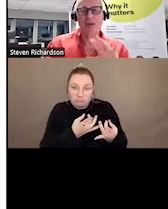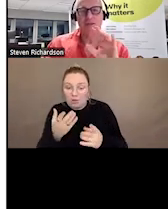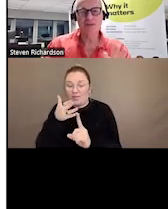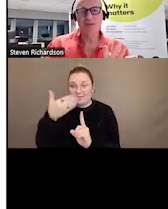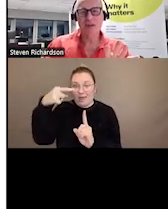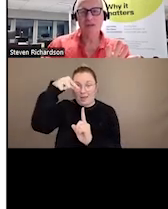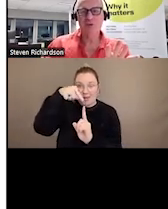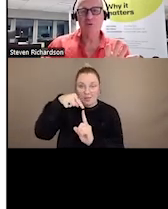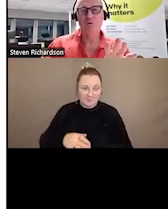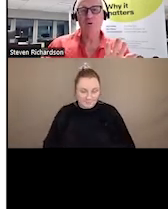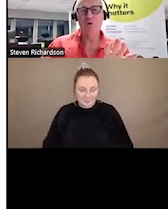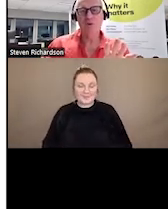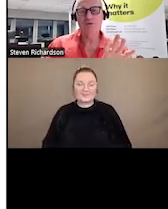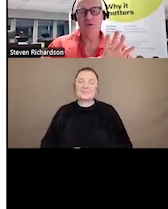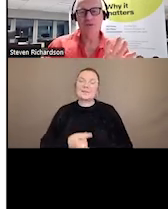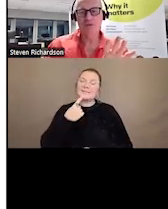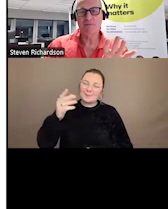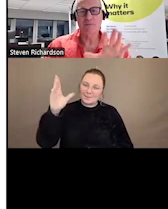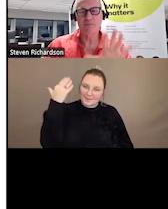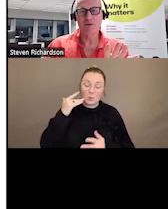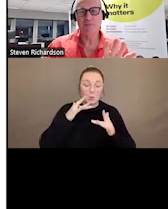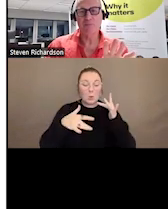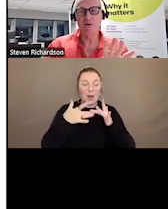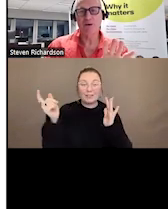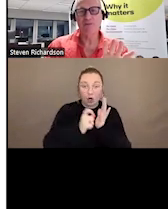As I said, getting your online donation platform is a really important part of